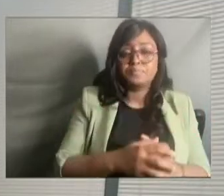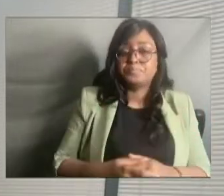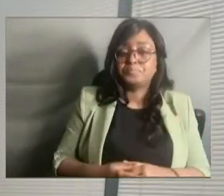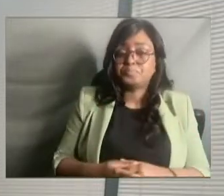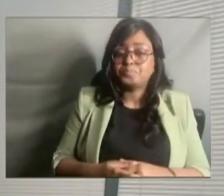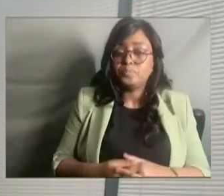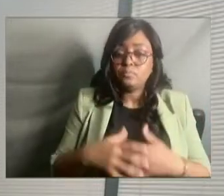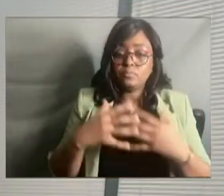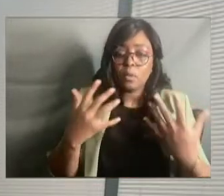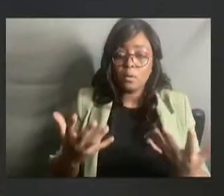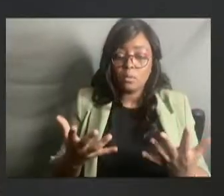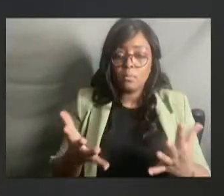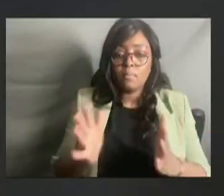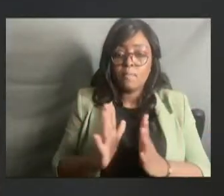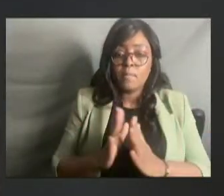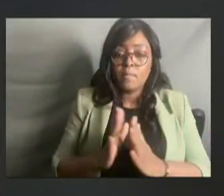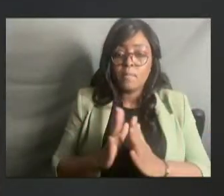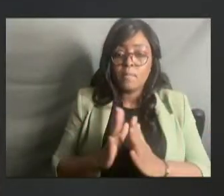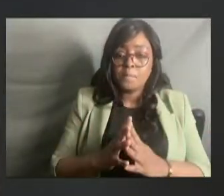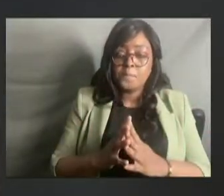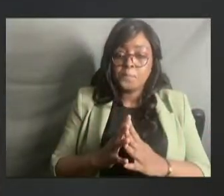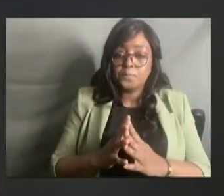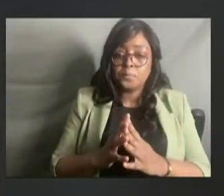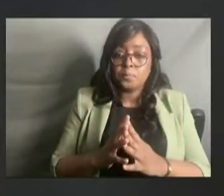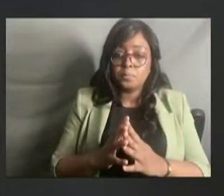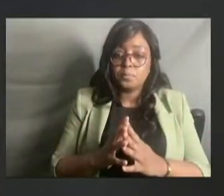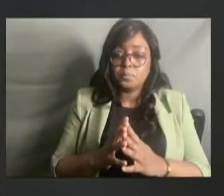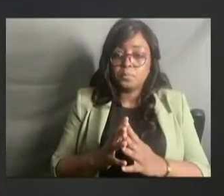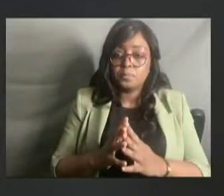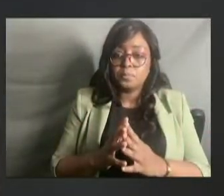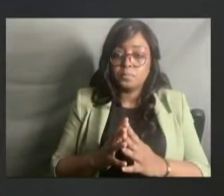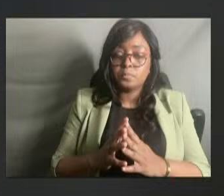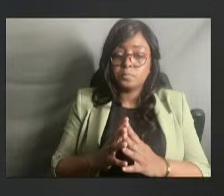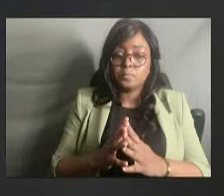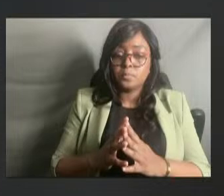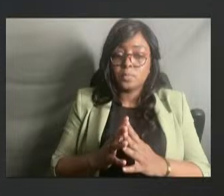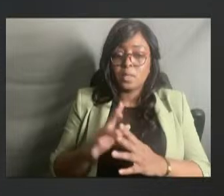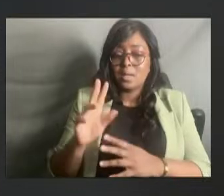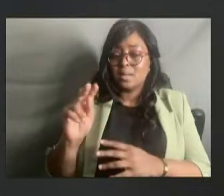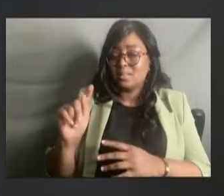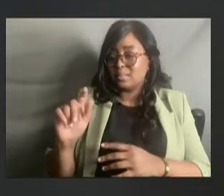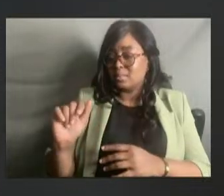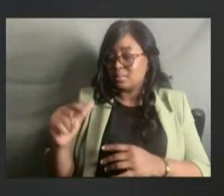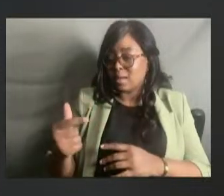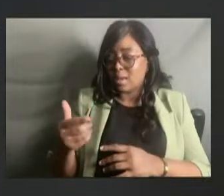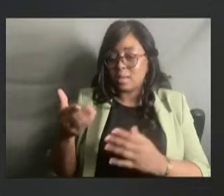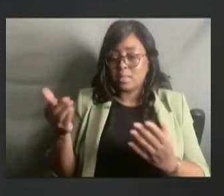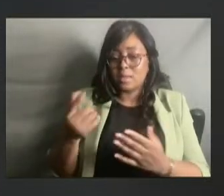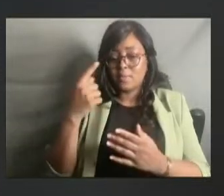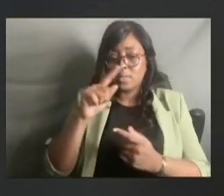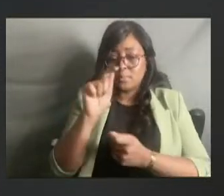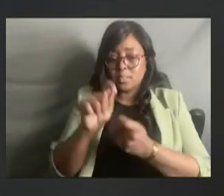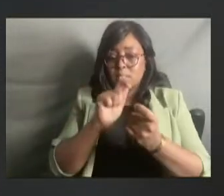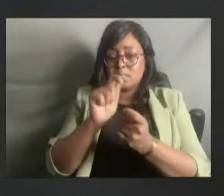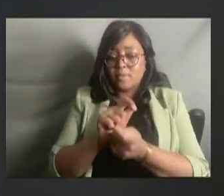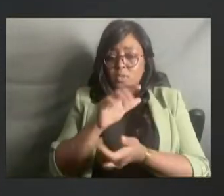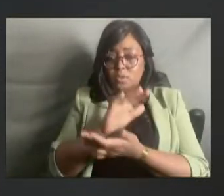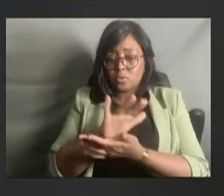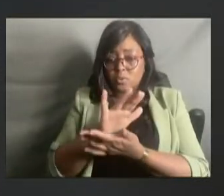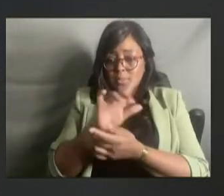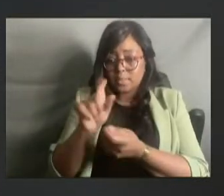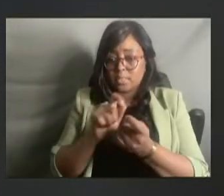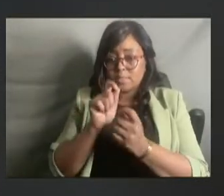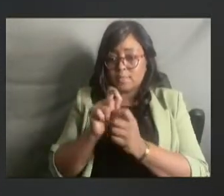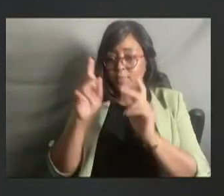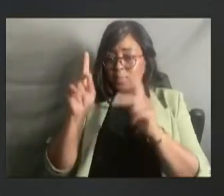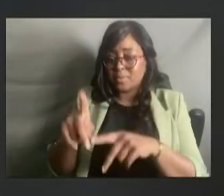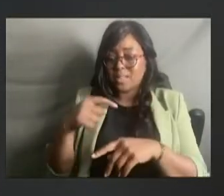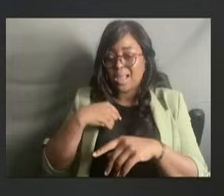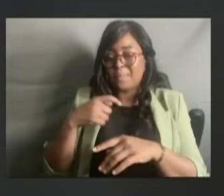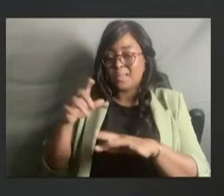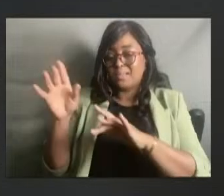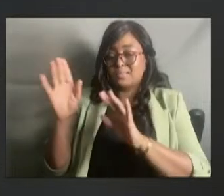the one that's most ideal for